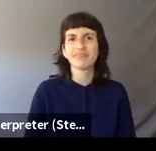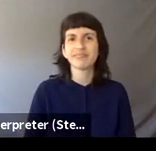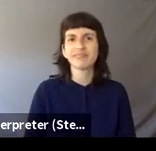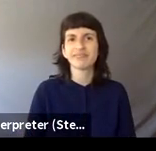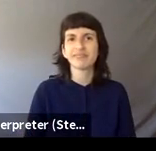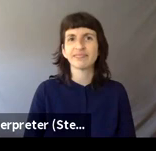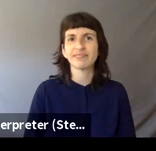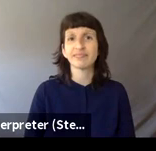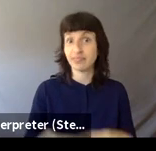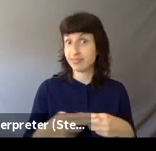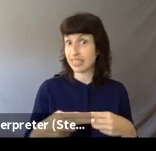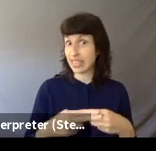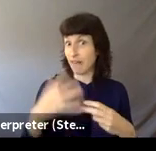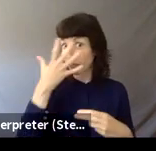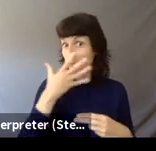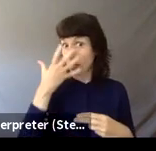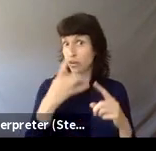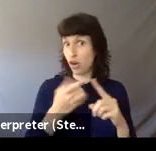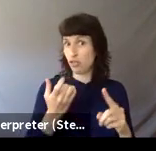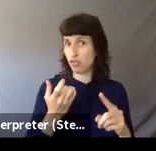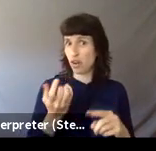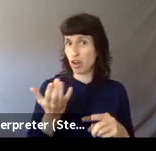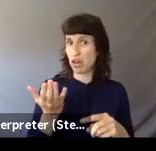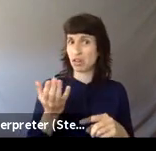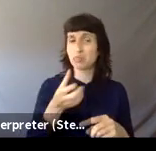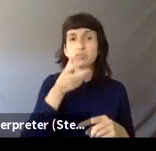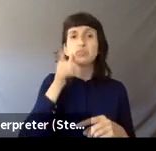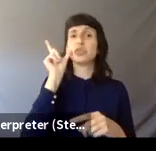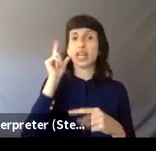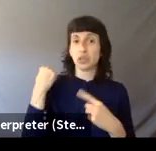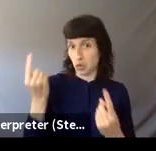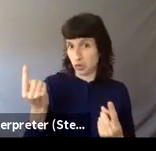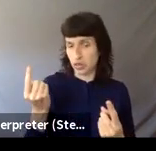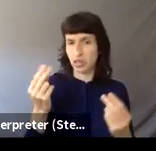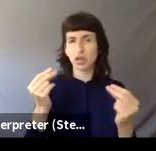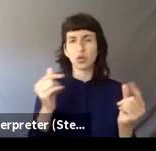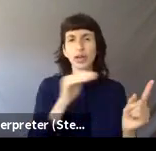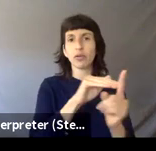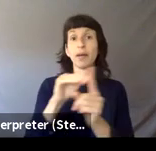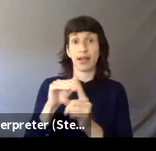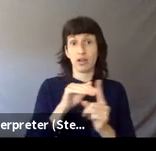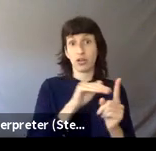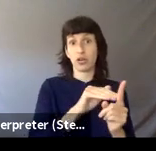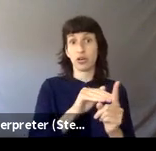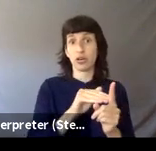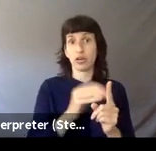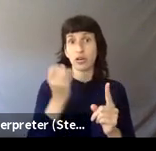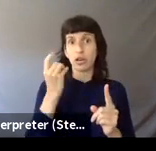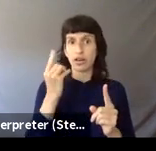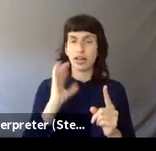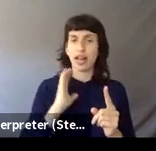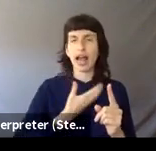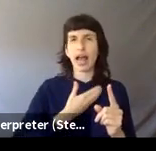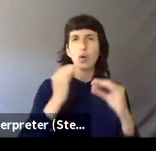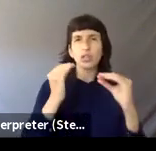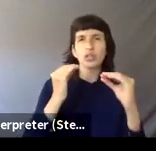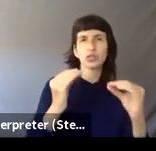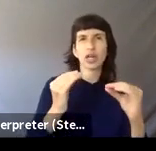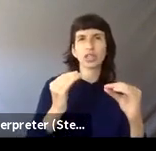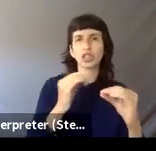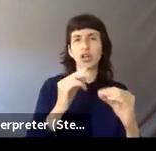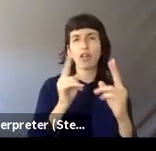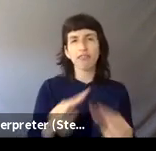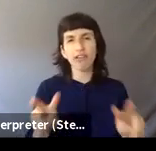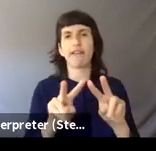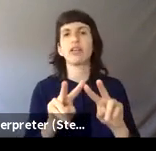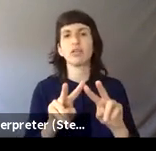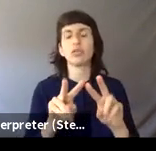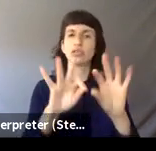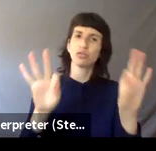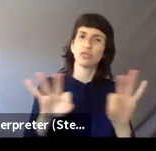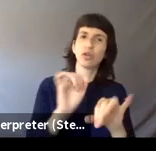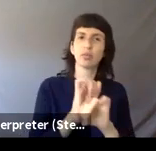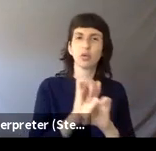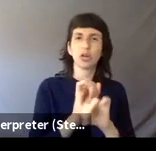If that poll is still up on your screen, go ahead and exit out, and it should go away.